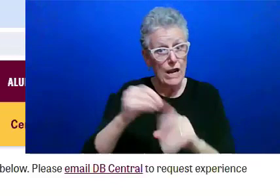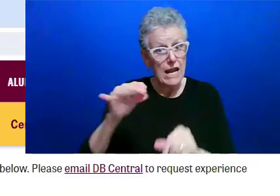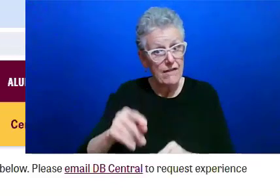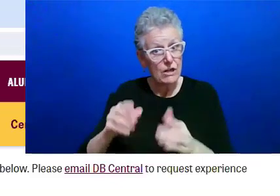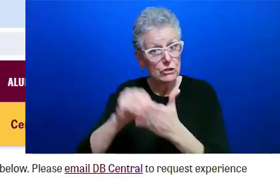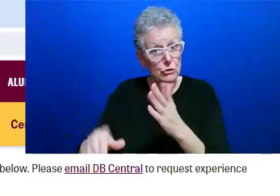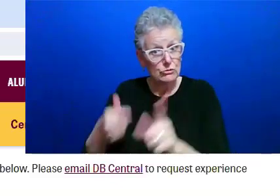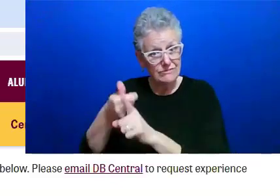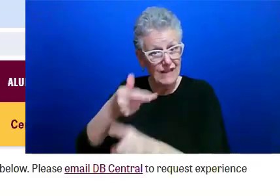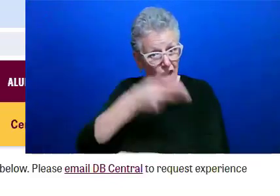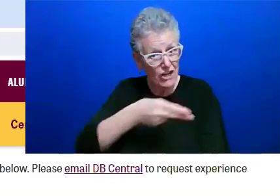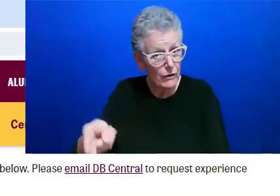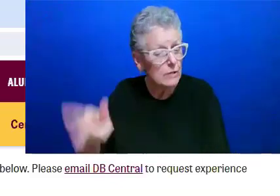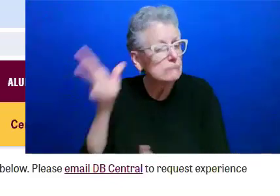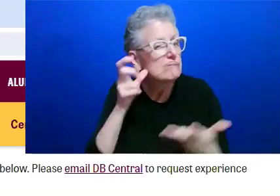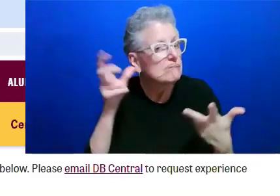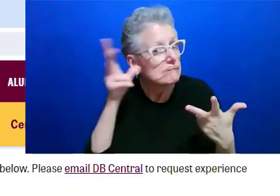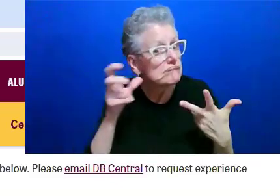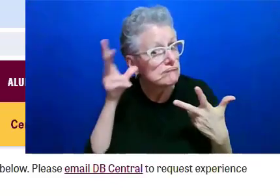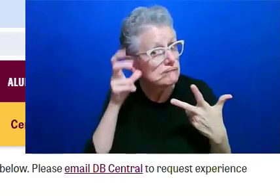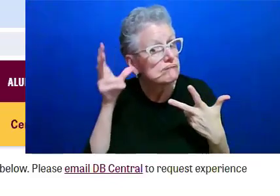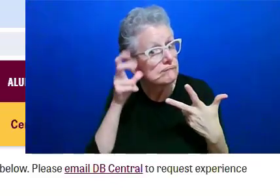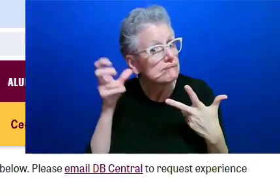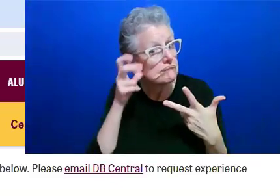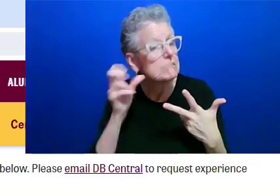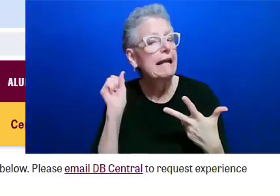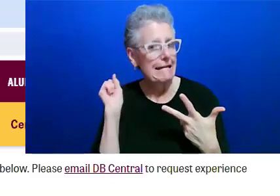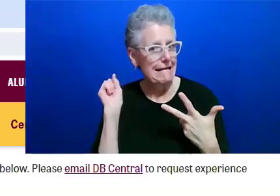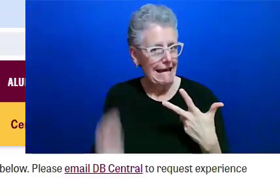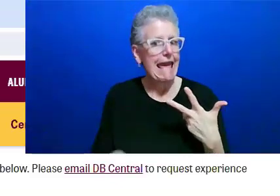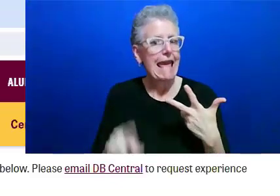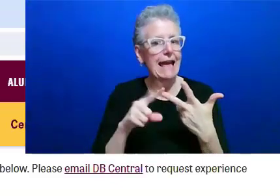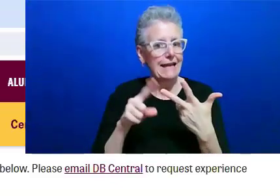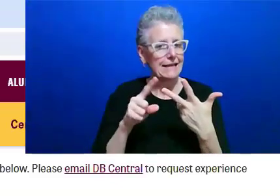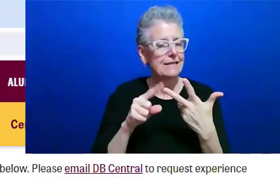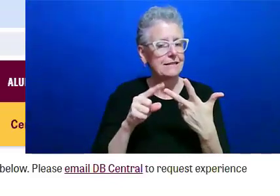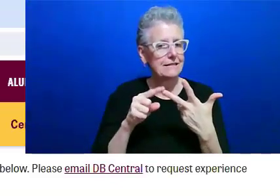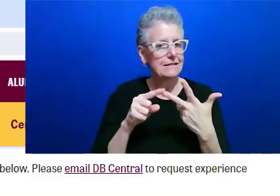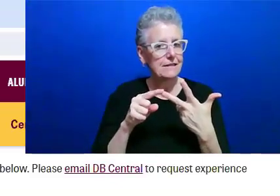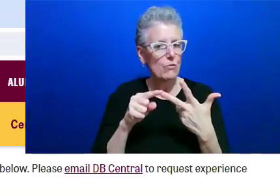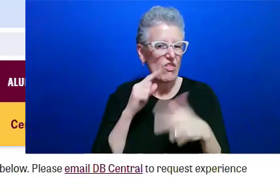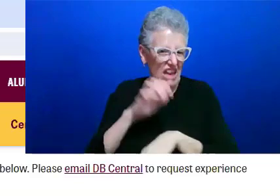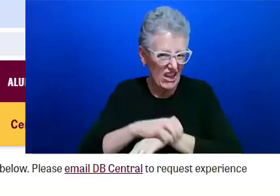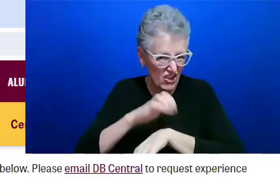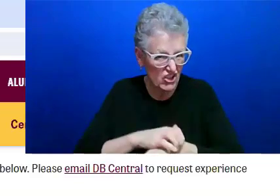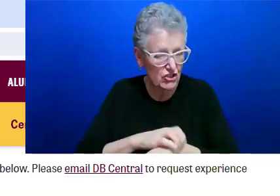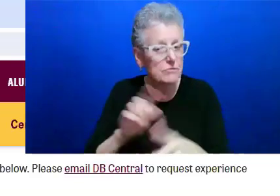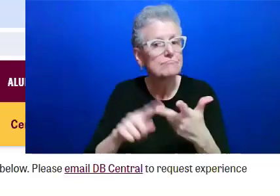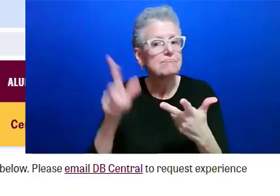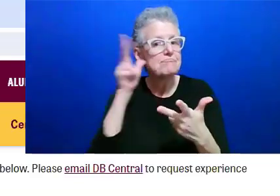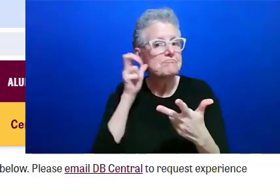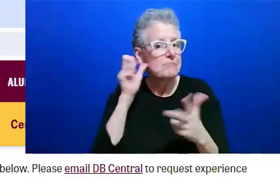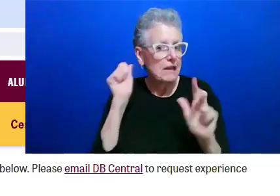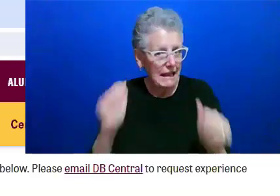and accesses-- receptive through English, then they can take advantage of that.